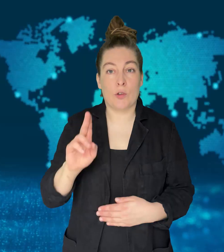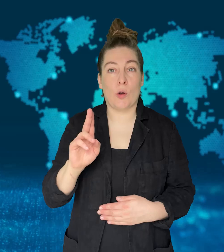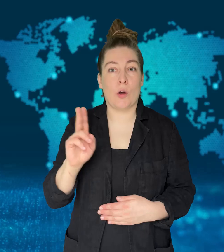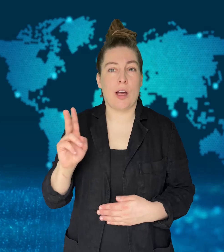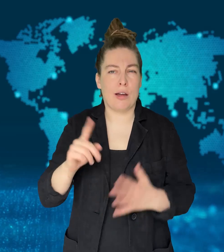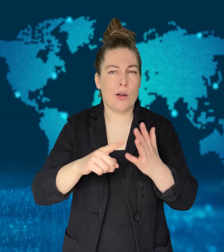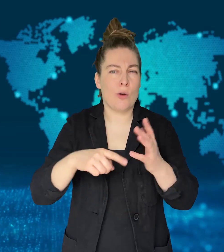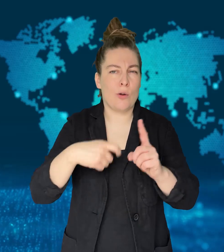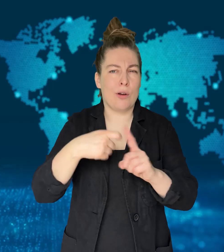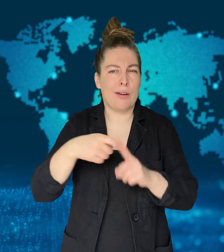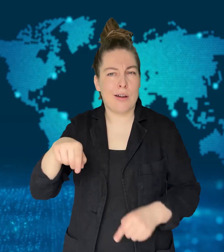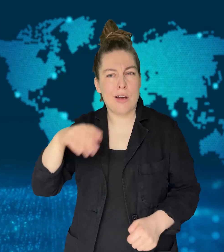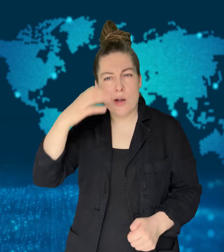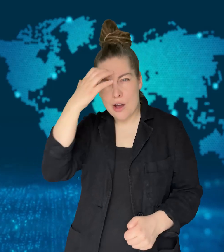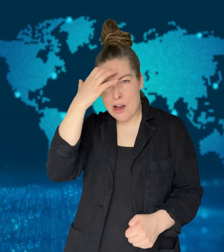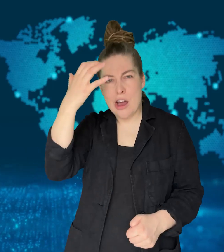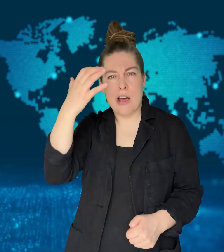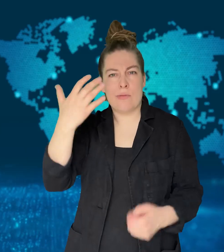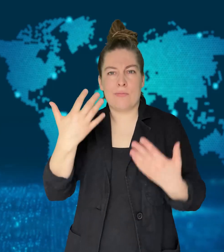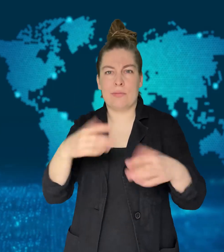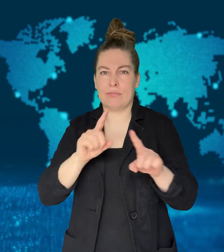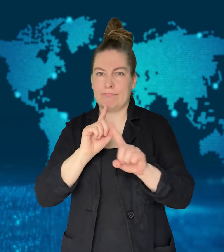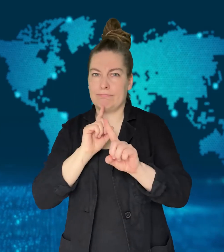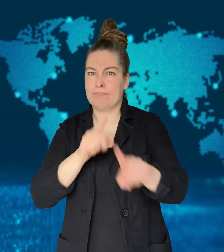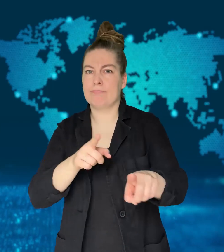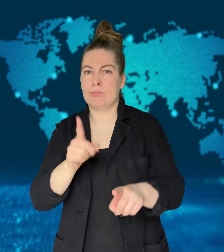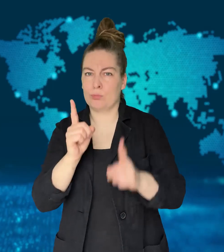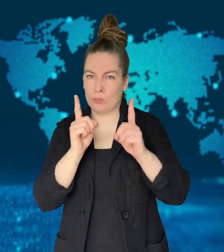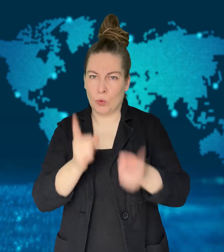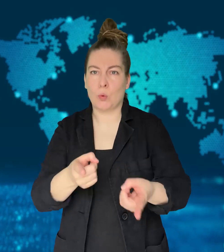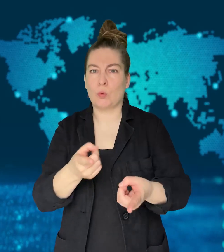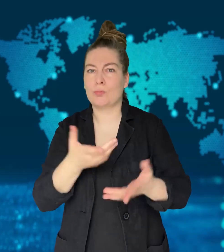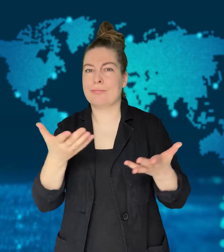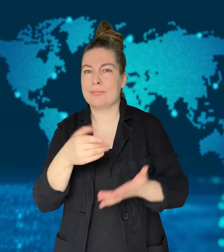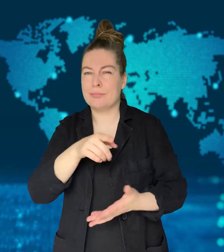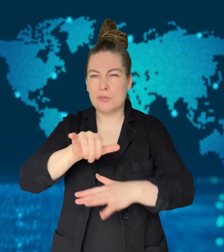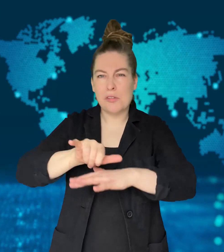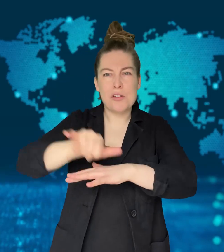[MONIKA]: The United Kingdom government has